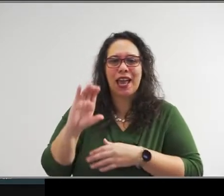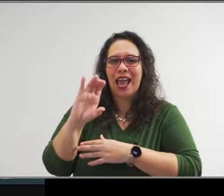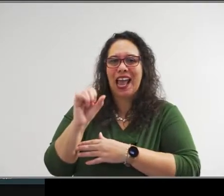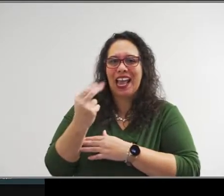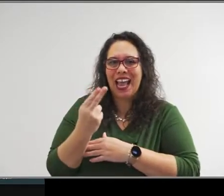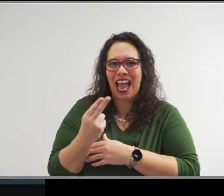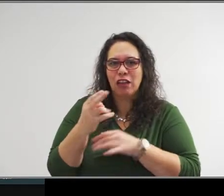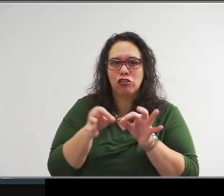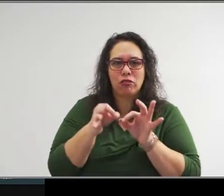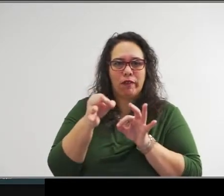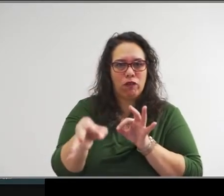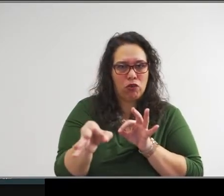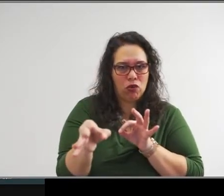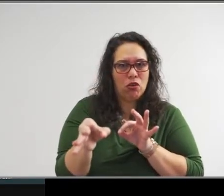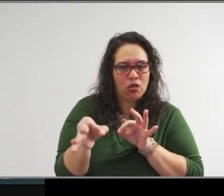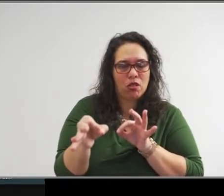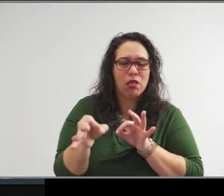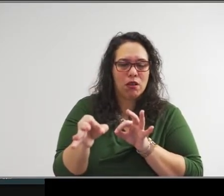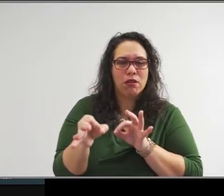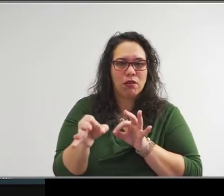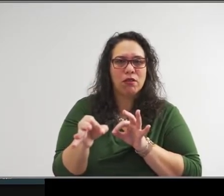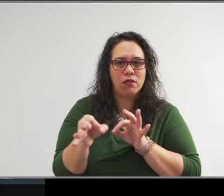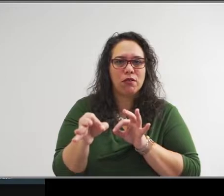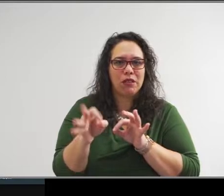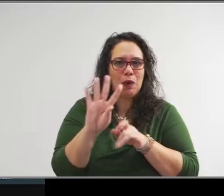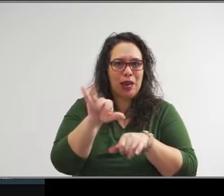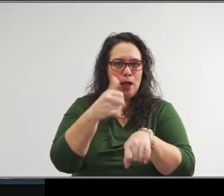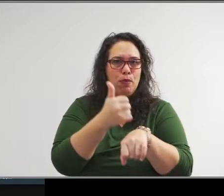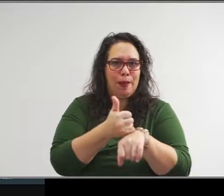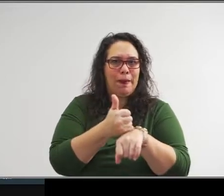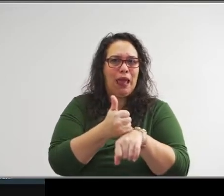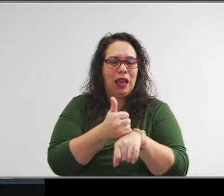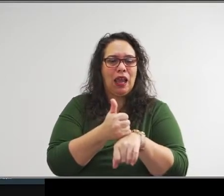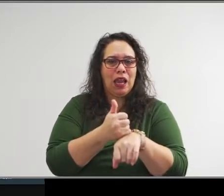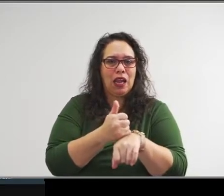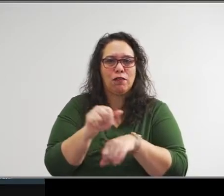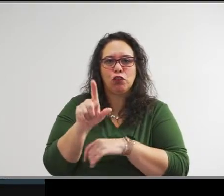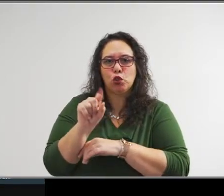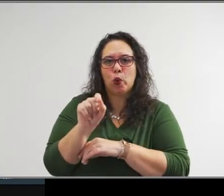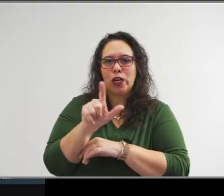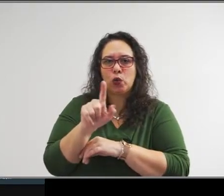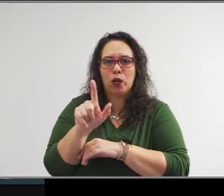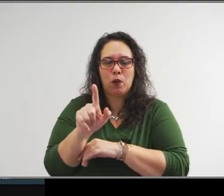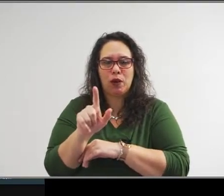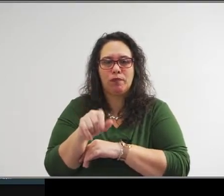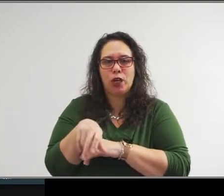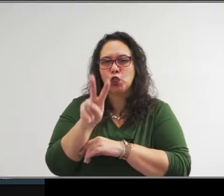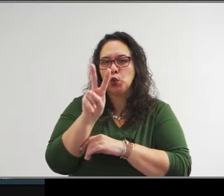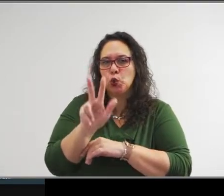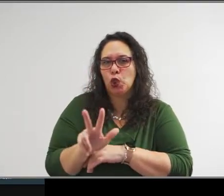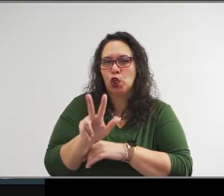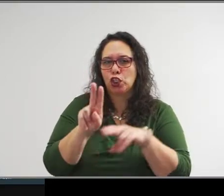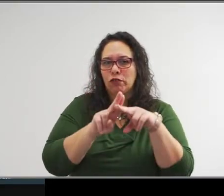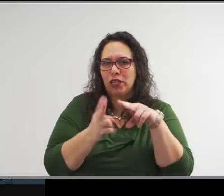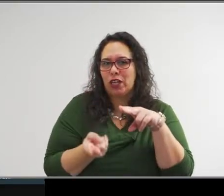that were implemented for 2021, about a two thirds reduction of the deferrals.